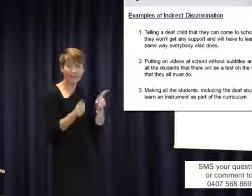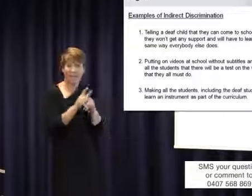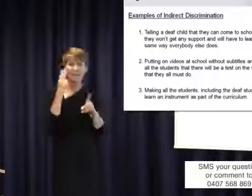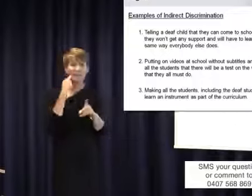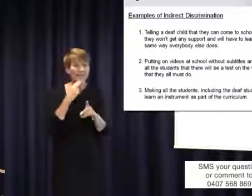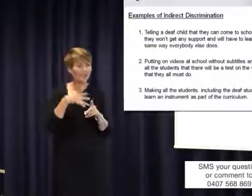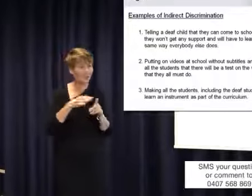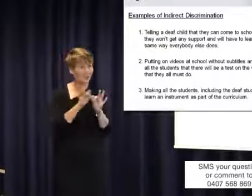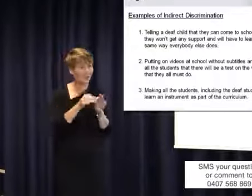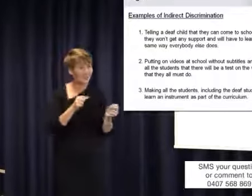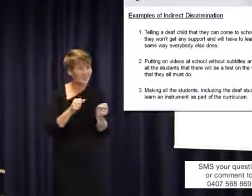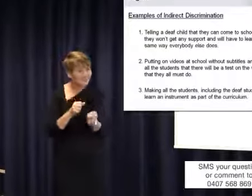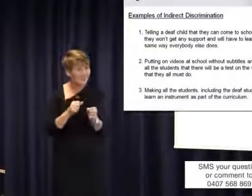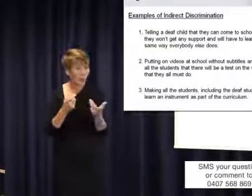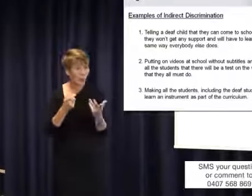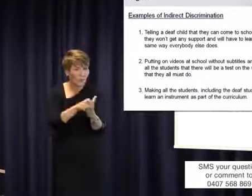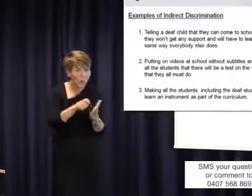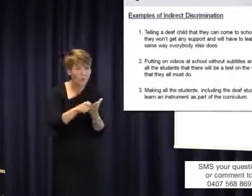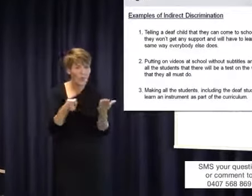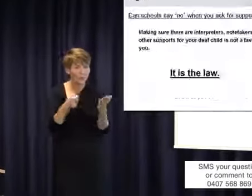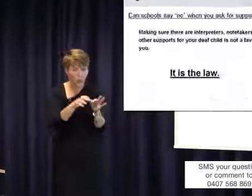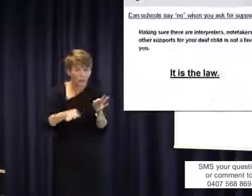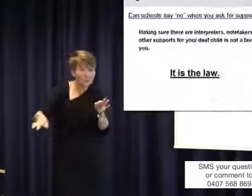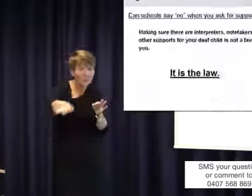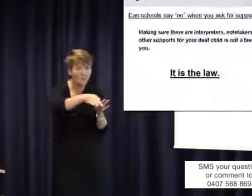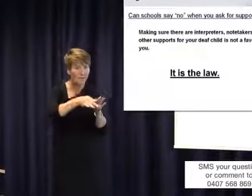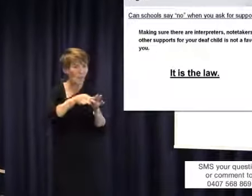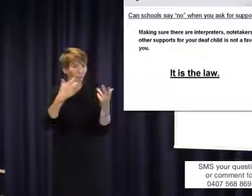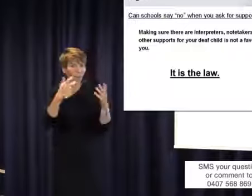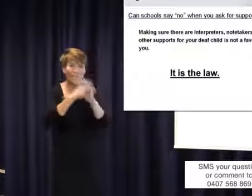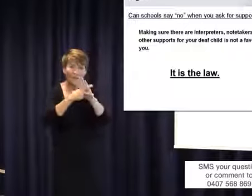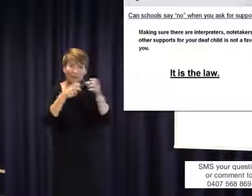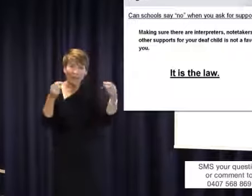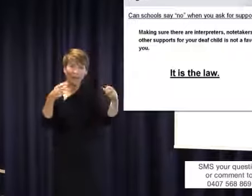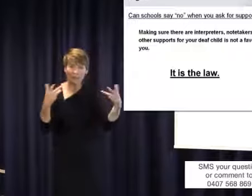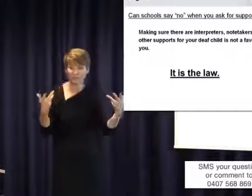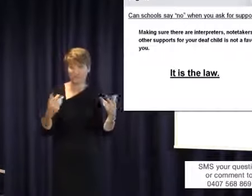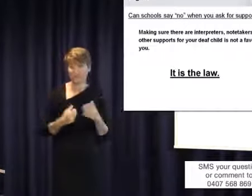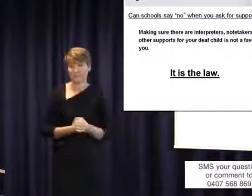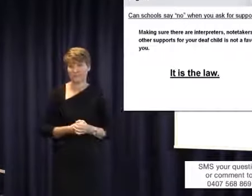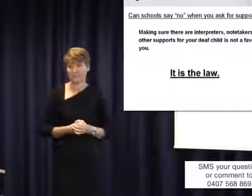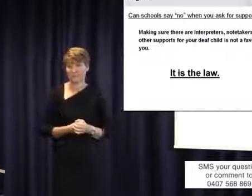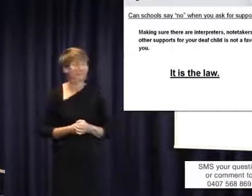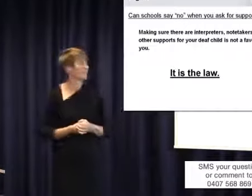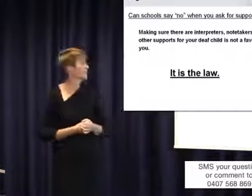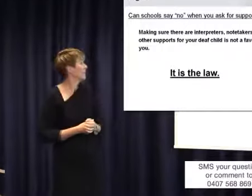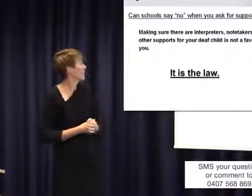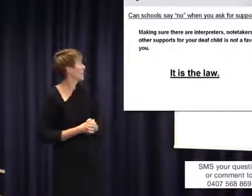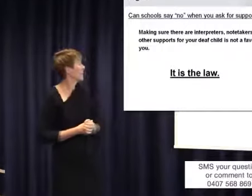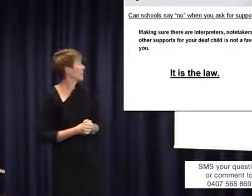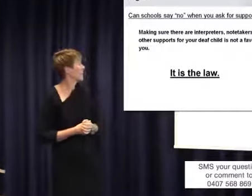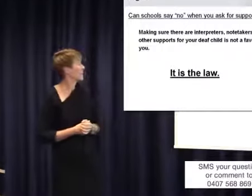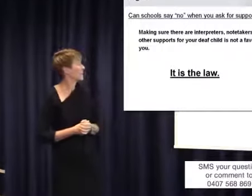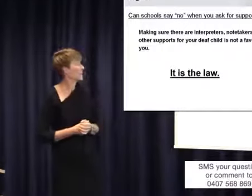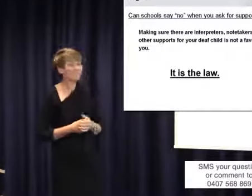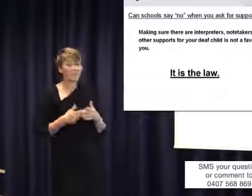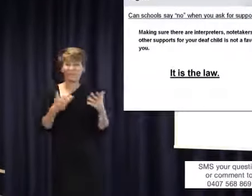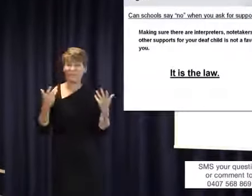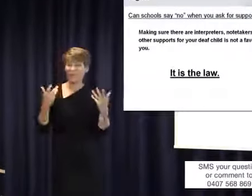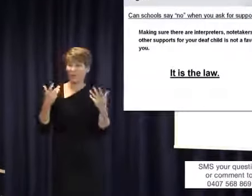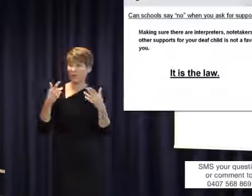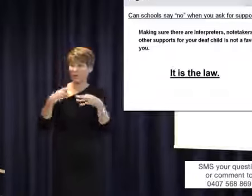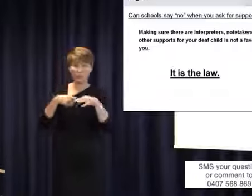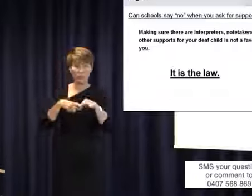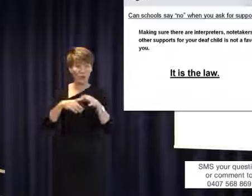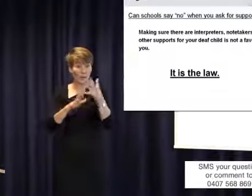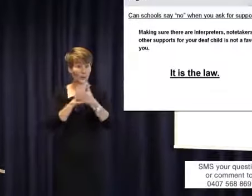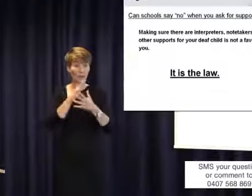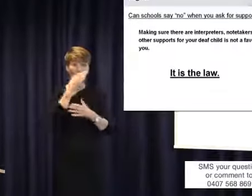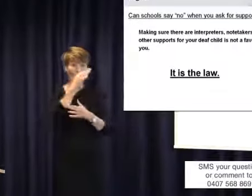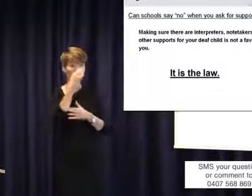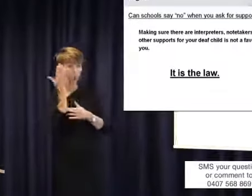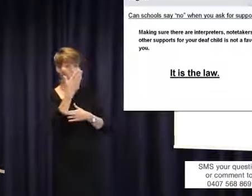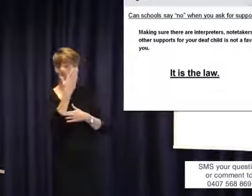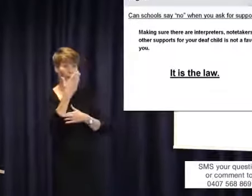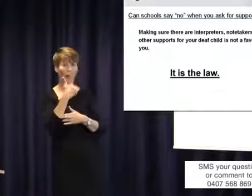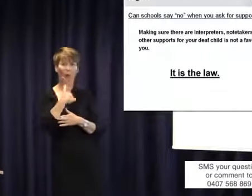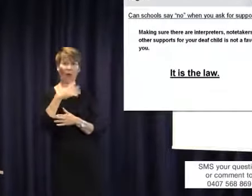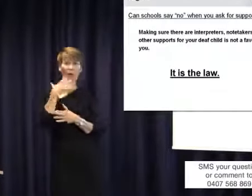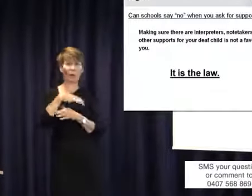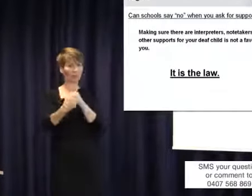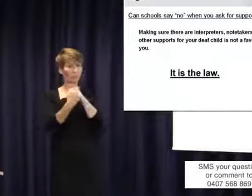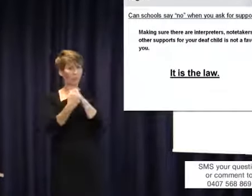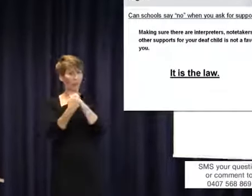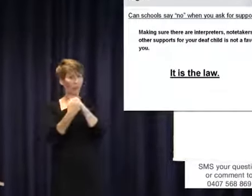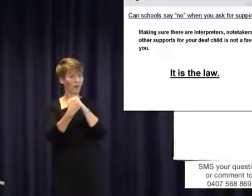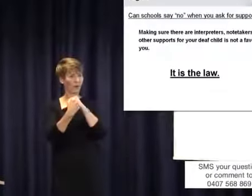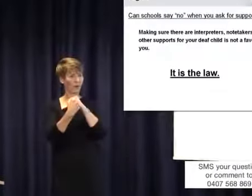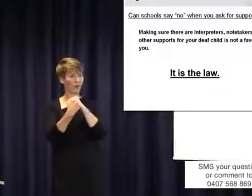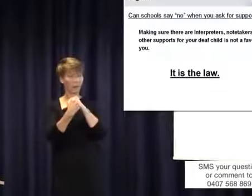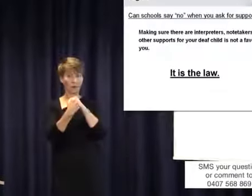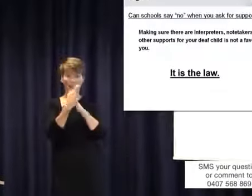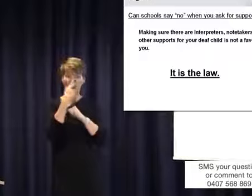about before. So then the question is can schools say no when you ask for support? Well,